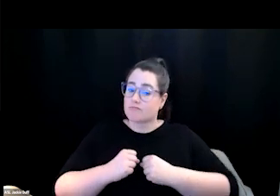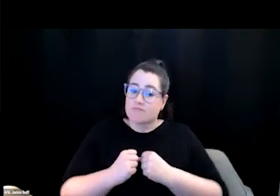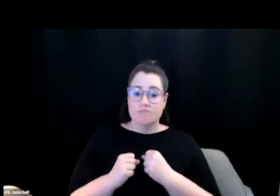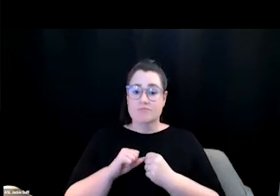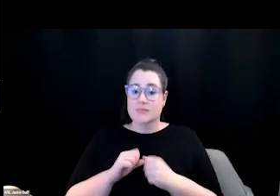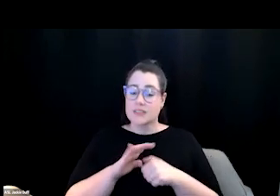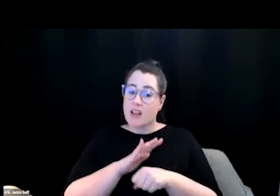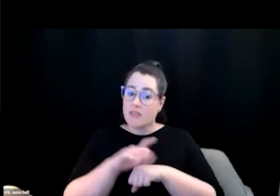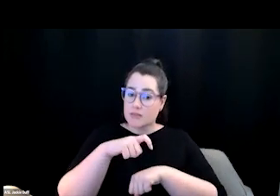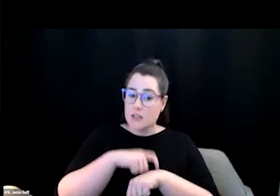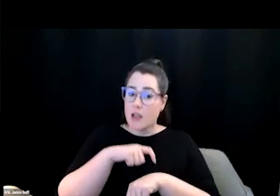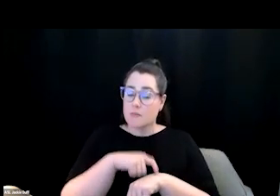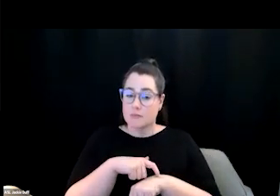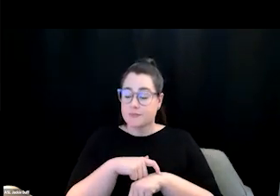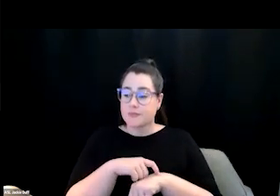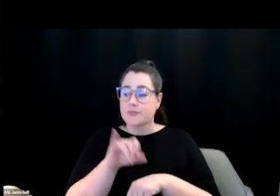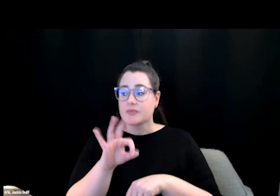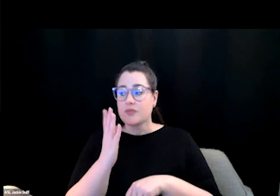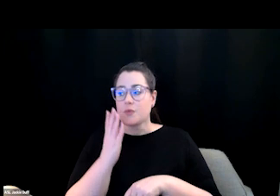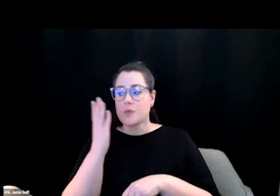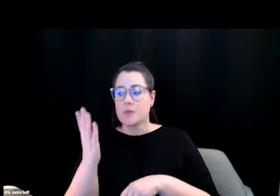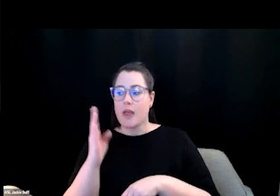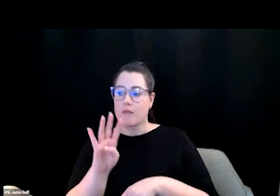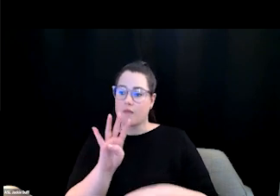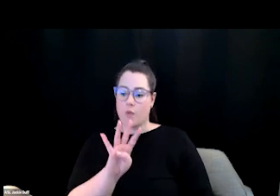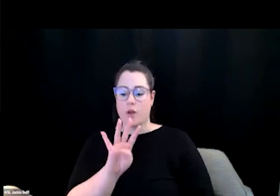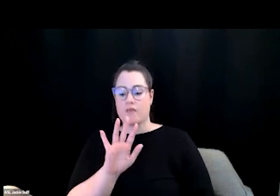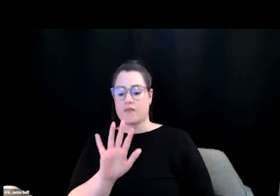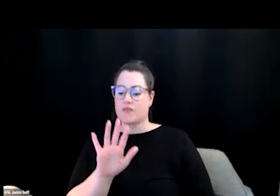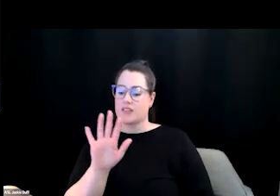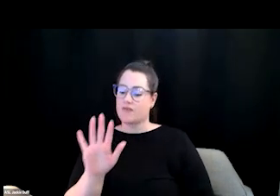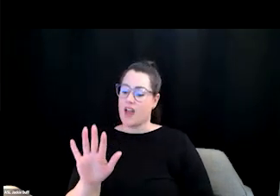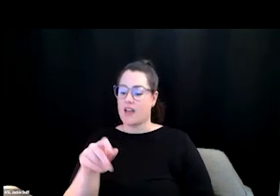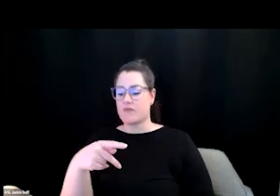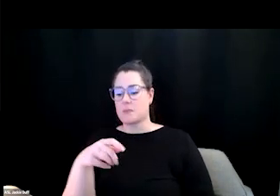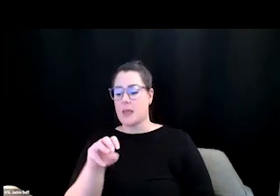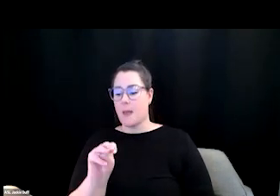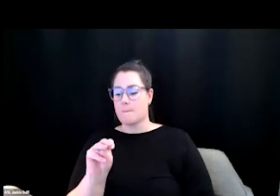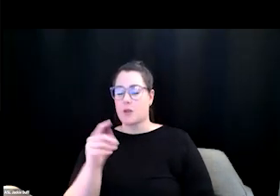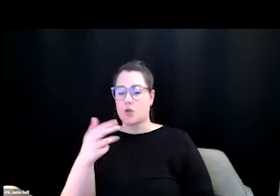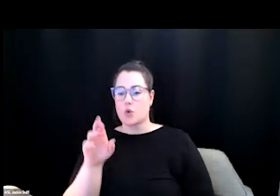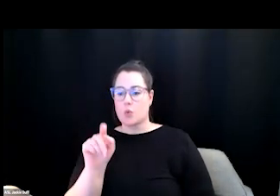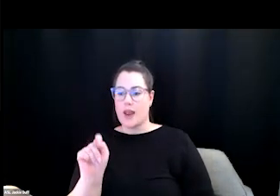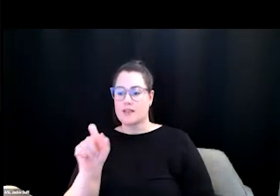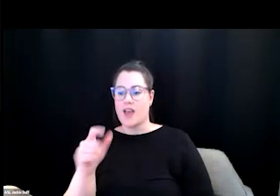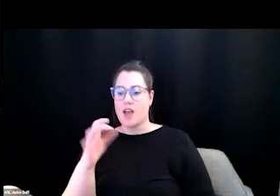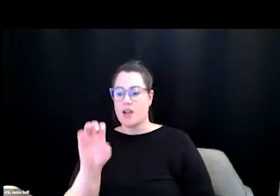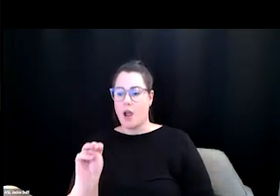If you submit a Grants.gov proposal at 4:55 p.m., you will not have time to rectify any issues that are found.